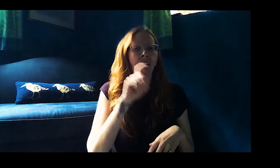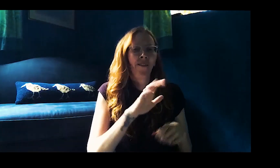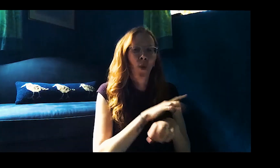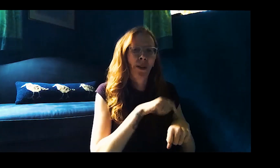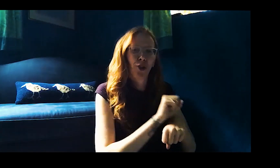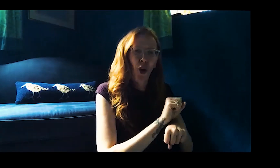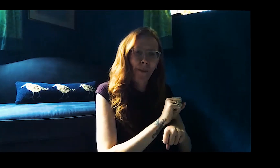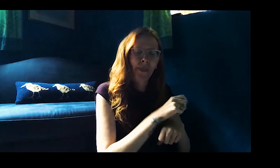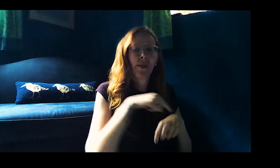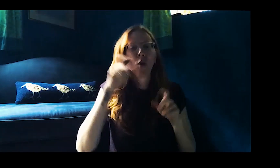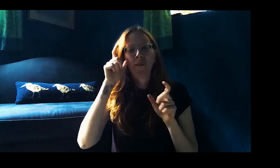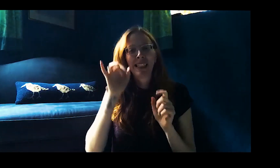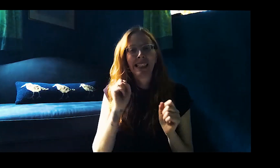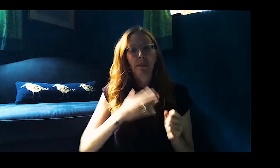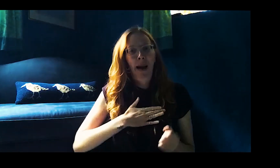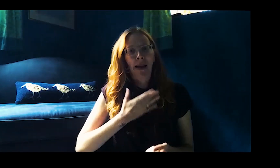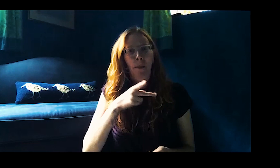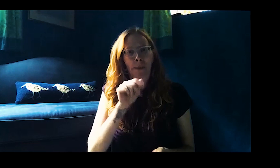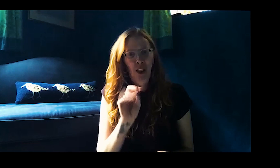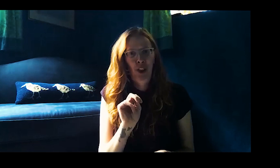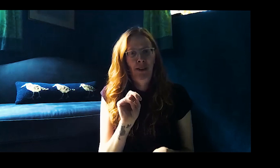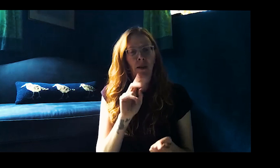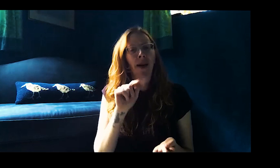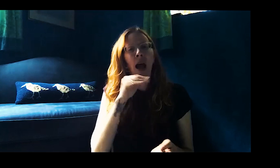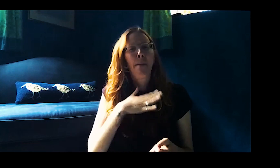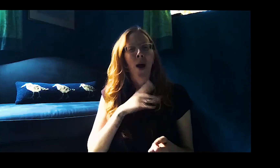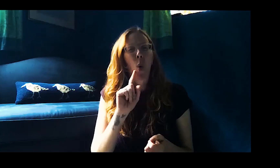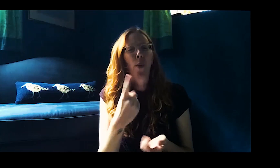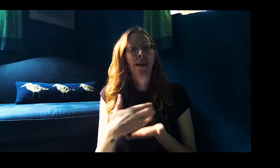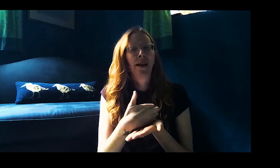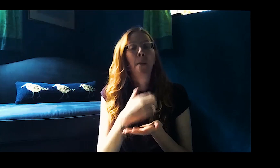and that's what she does, but I have another source of income, even though photography is